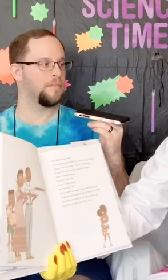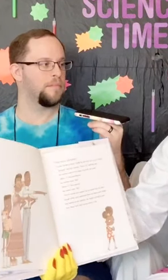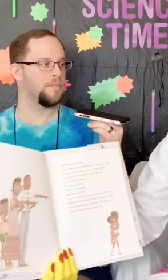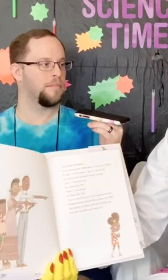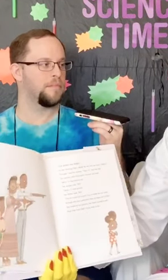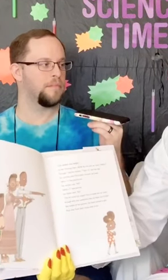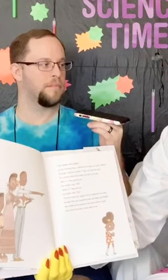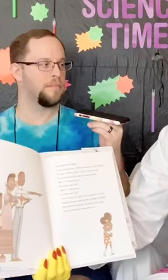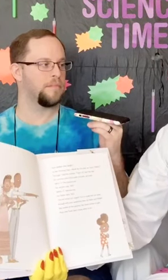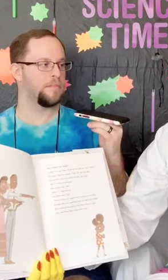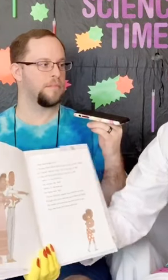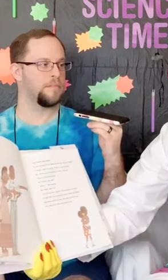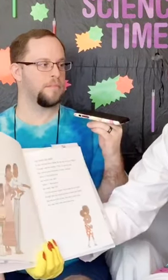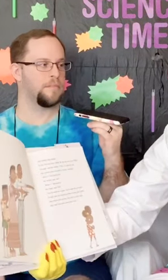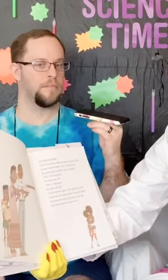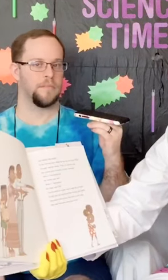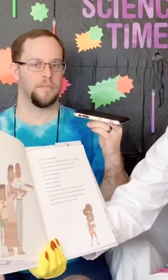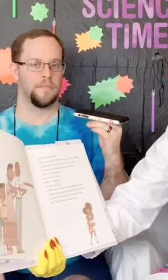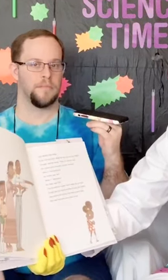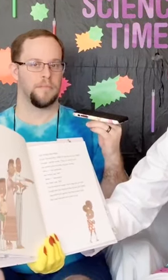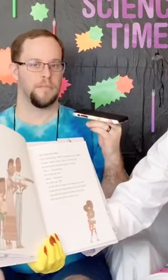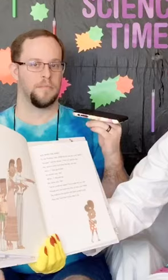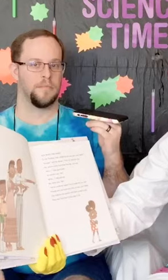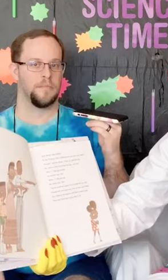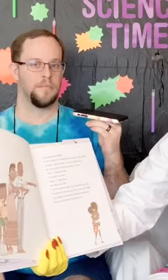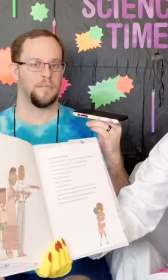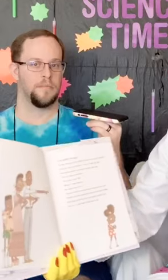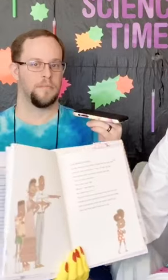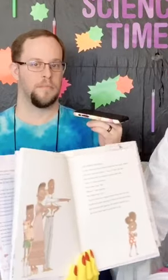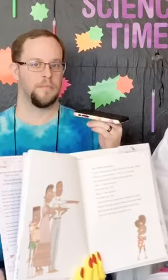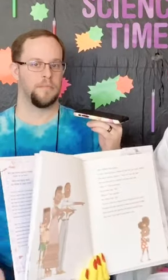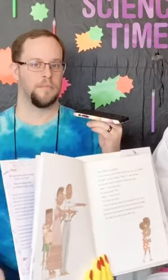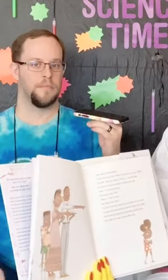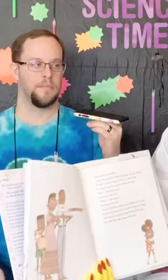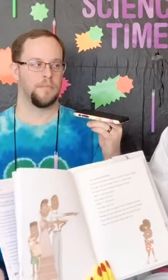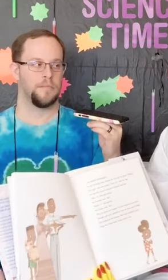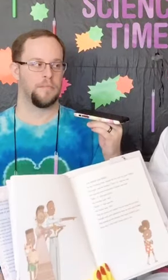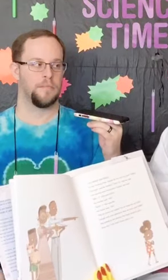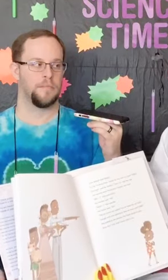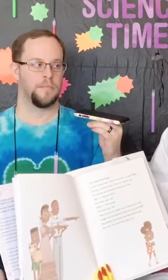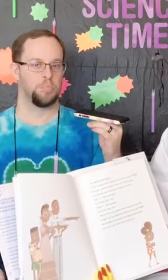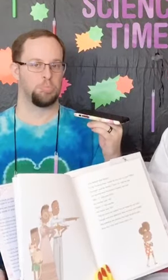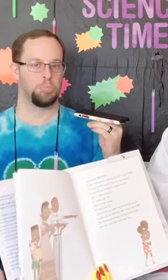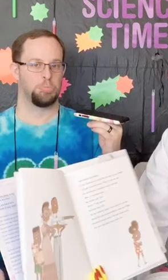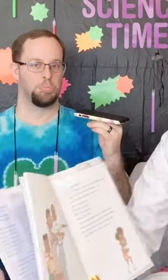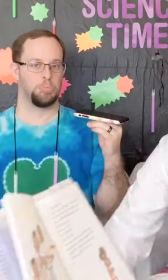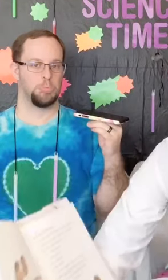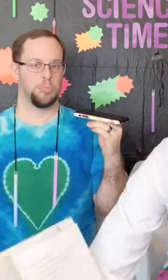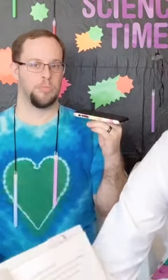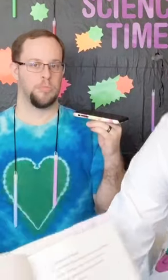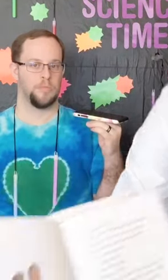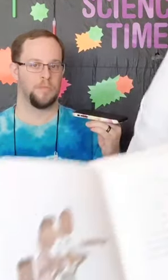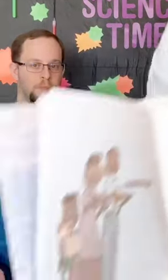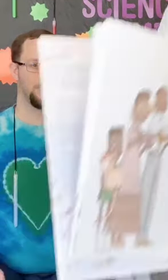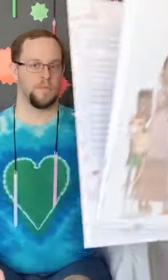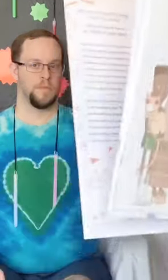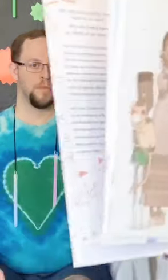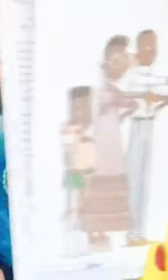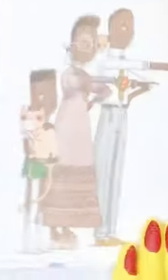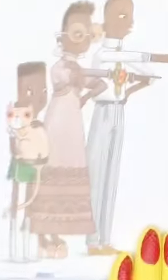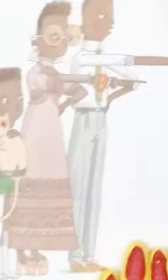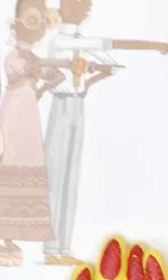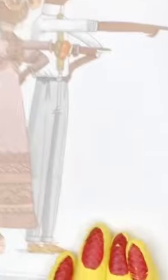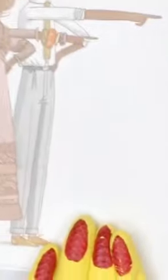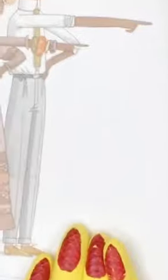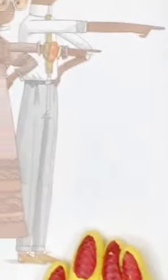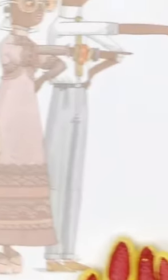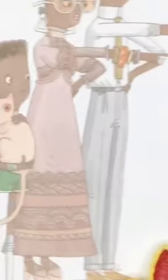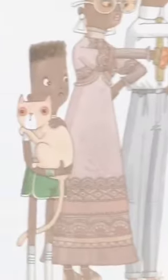Her heart turned to goo. Poor Ada Twist didn't know what to do. Oh dear.